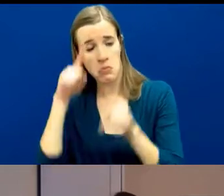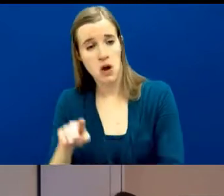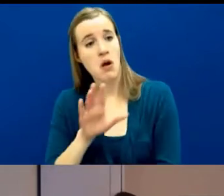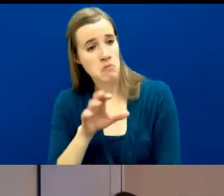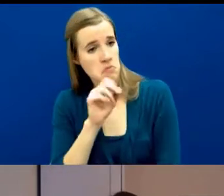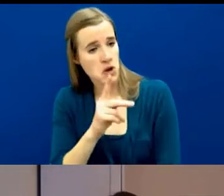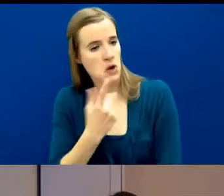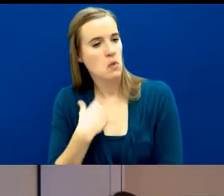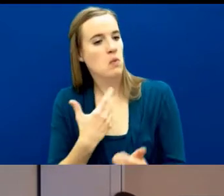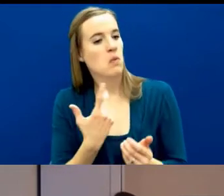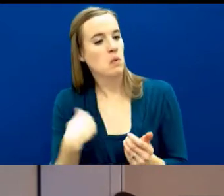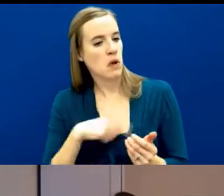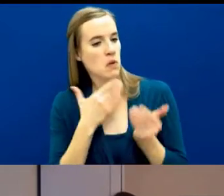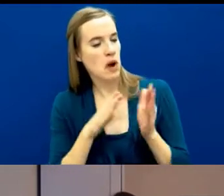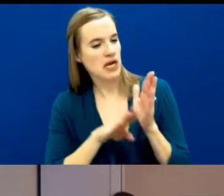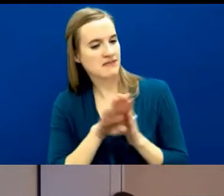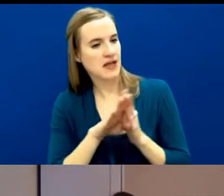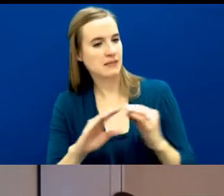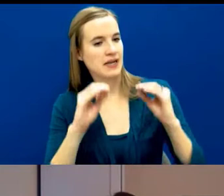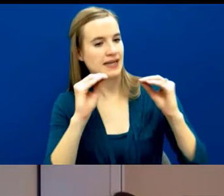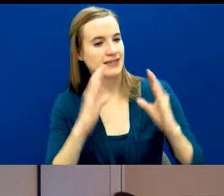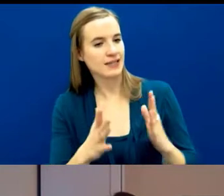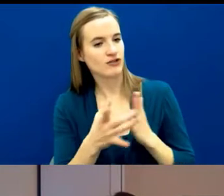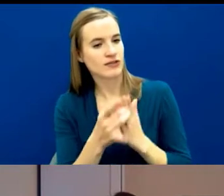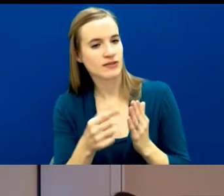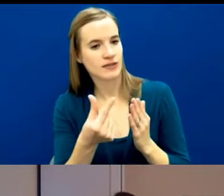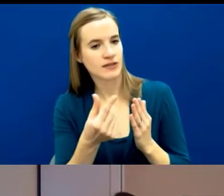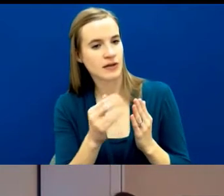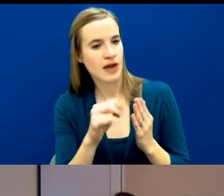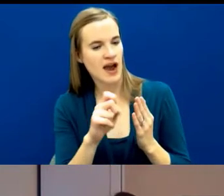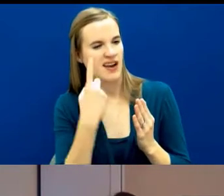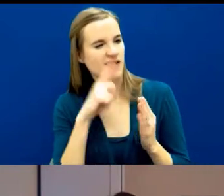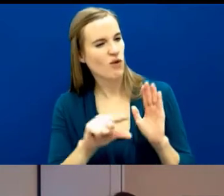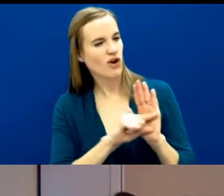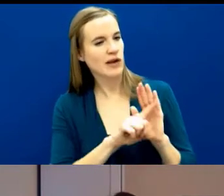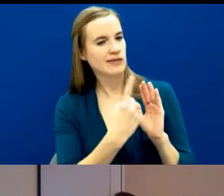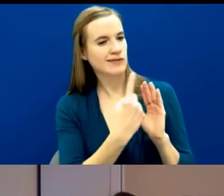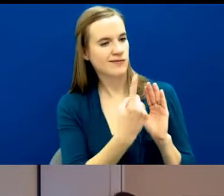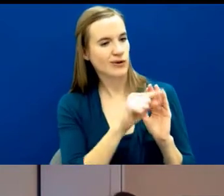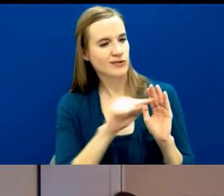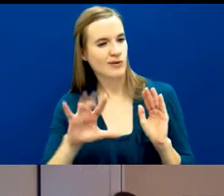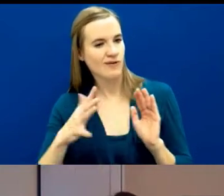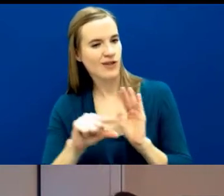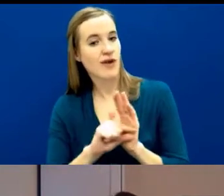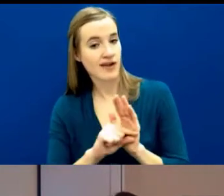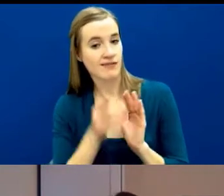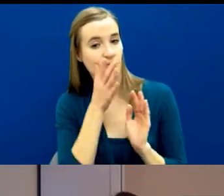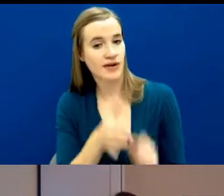five? And so there is a, there is a recognized, um, Teacher's Guide that